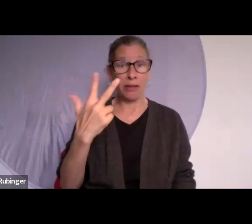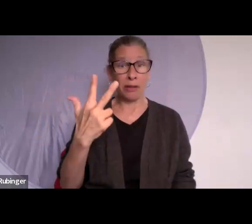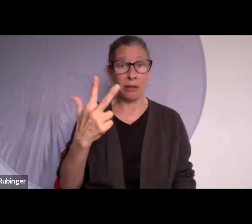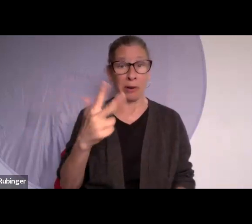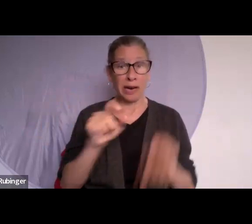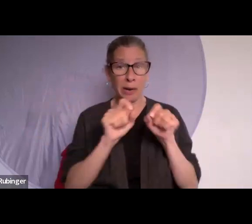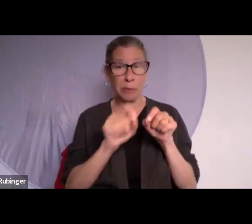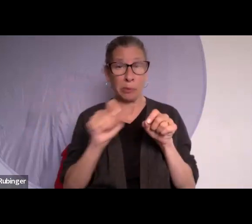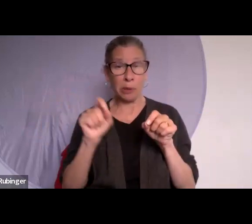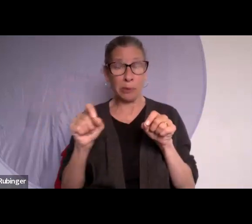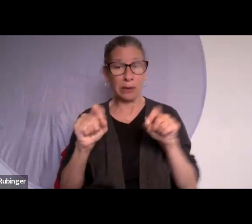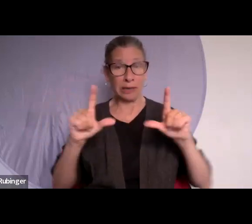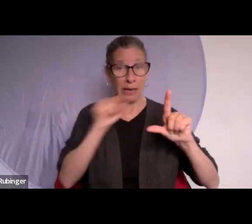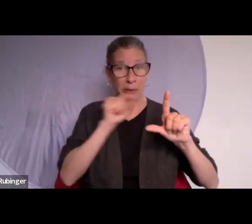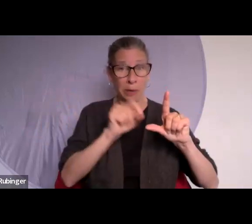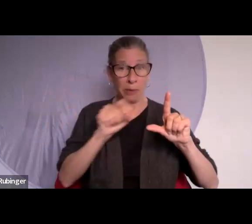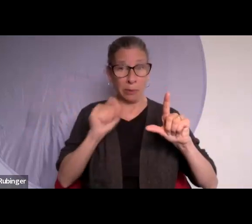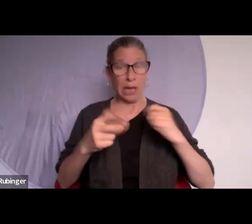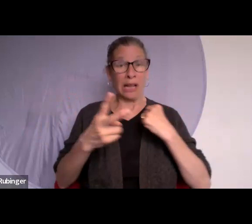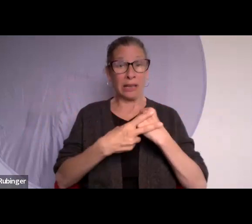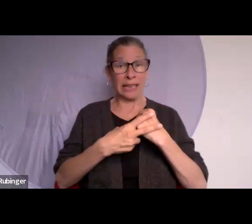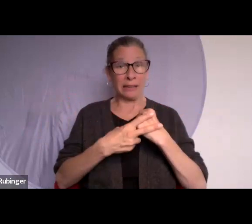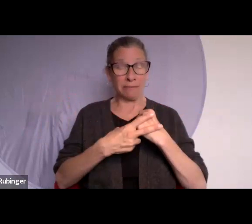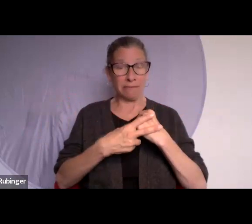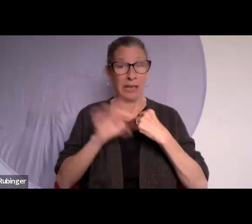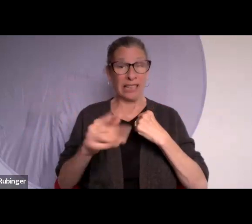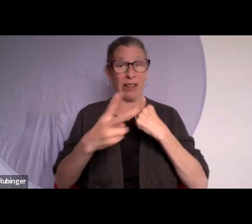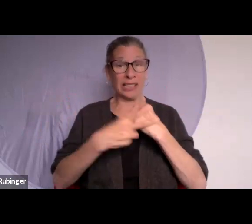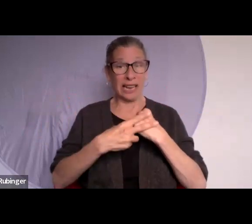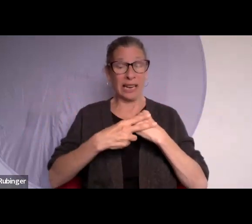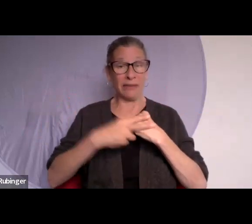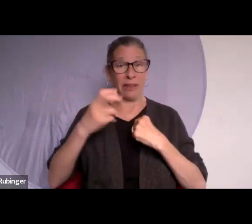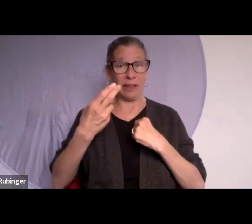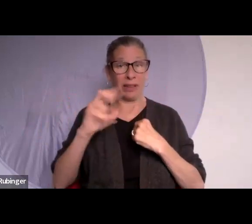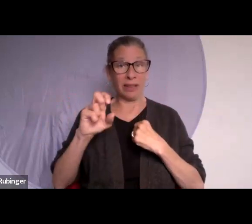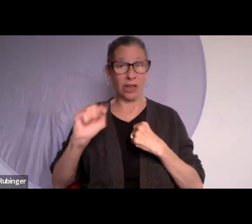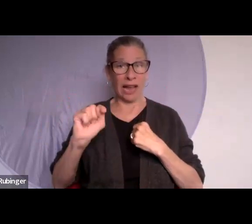chat, and click on Save chat.